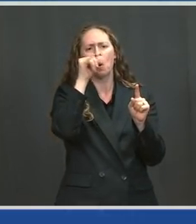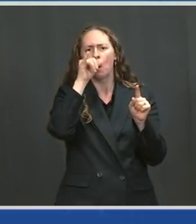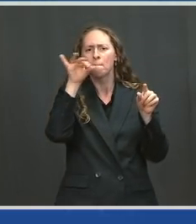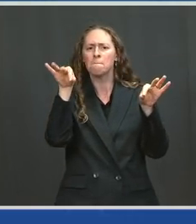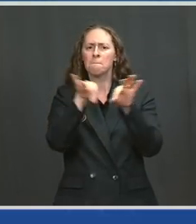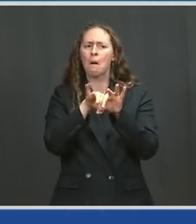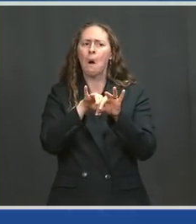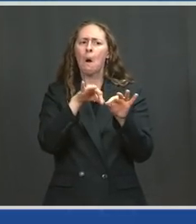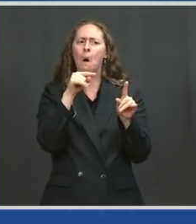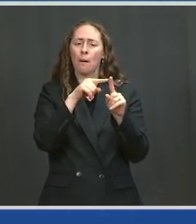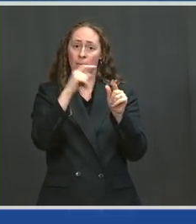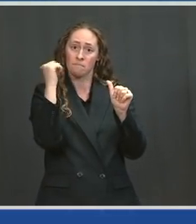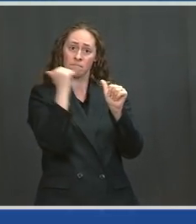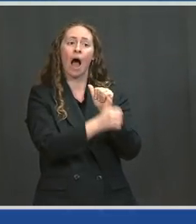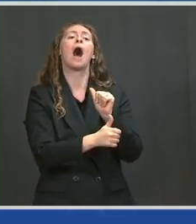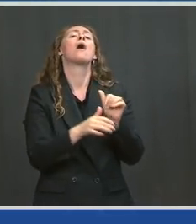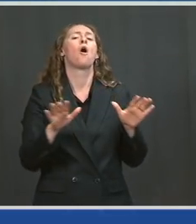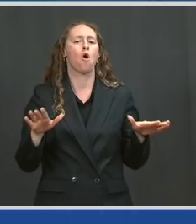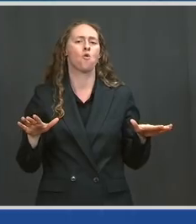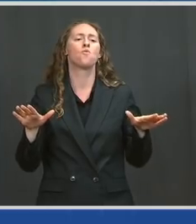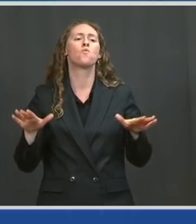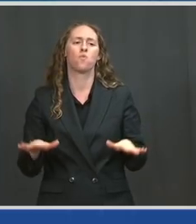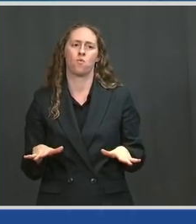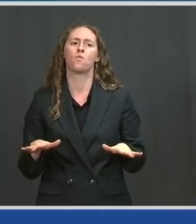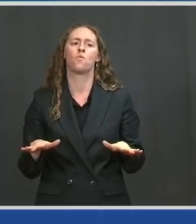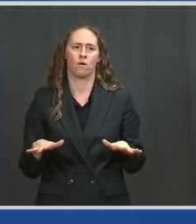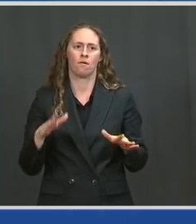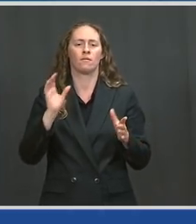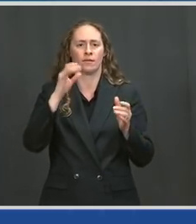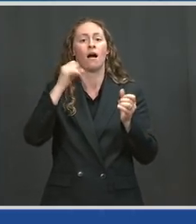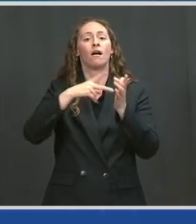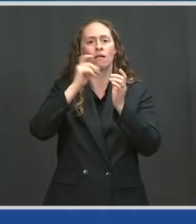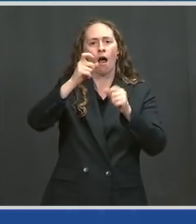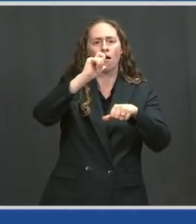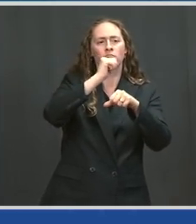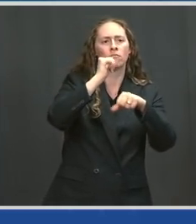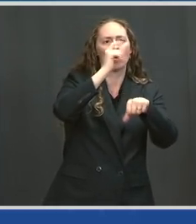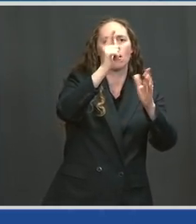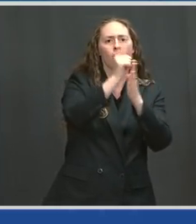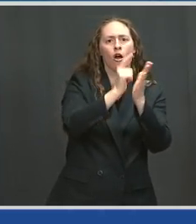to combat the new assault on the right to vote. To signify the importance of our efforts,